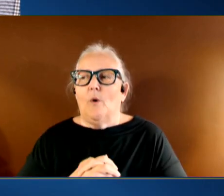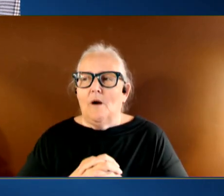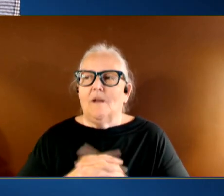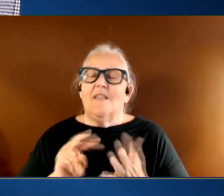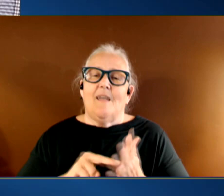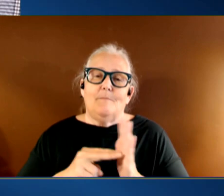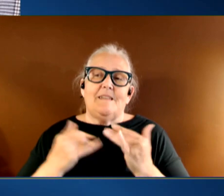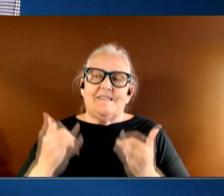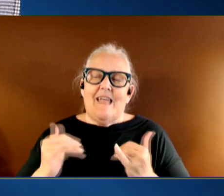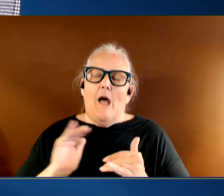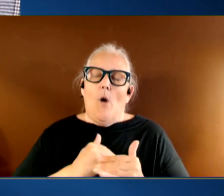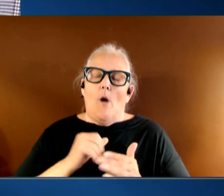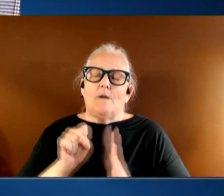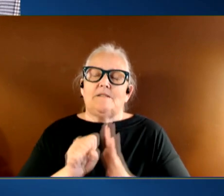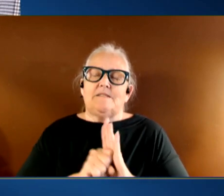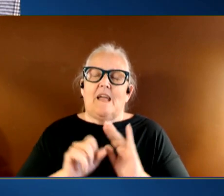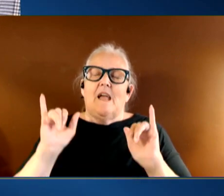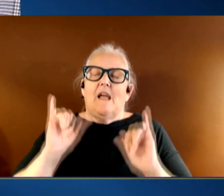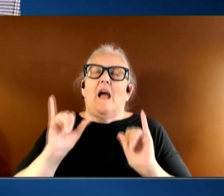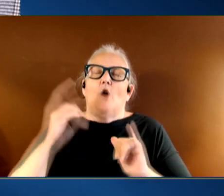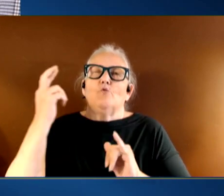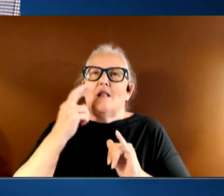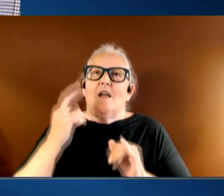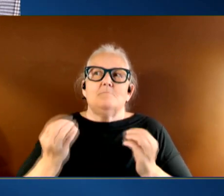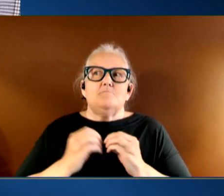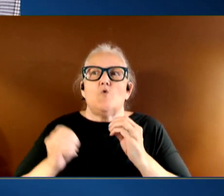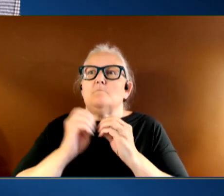that there's more people than ever who are living with this disease. And that